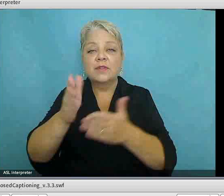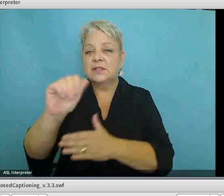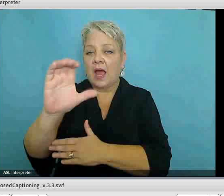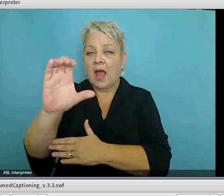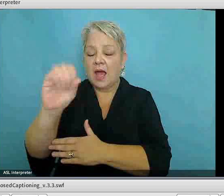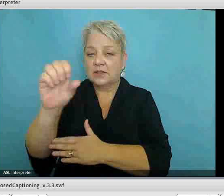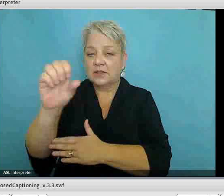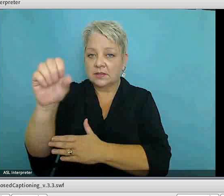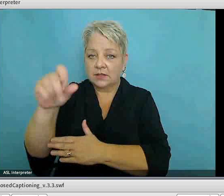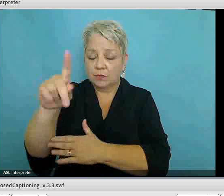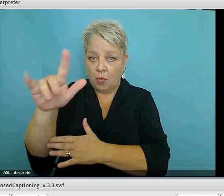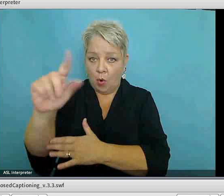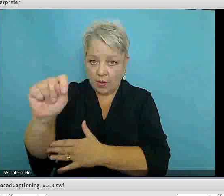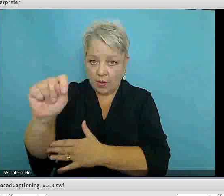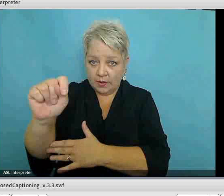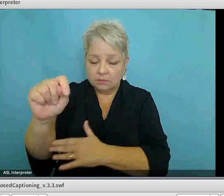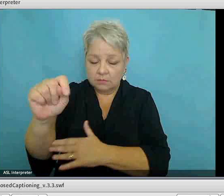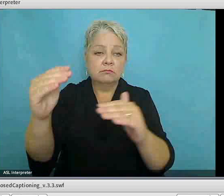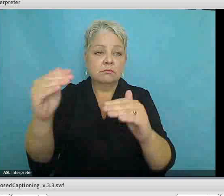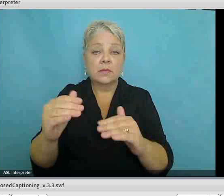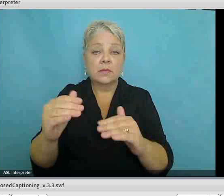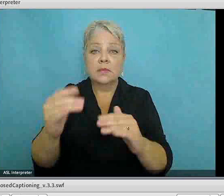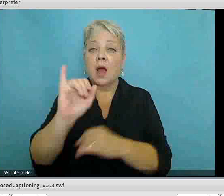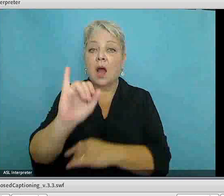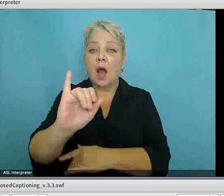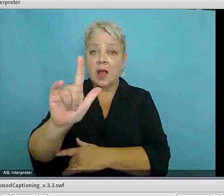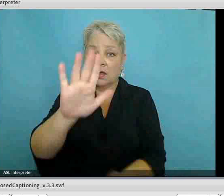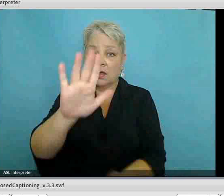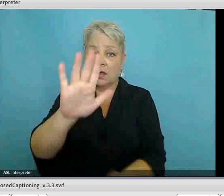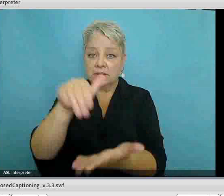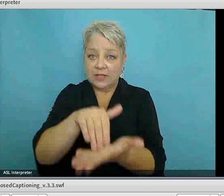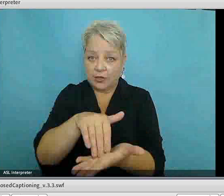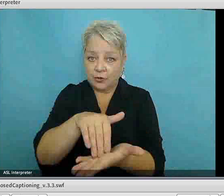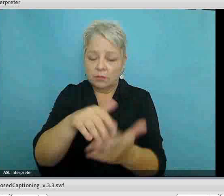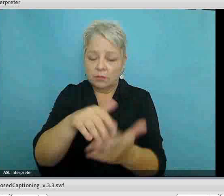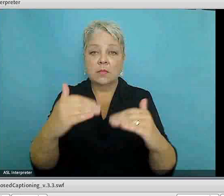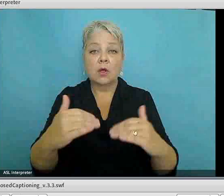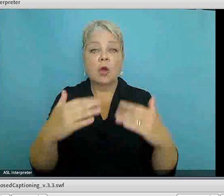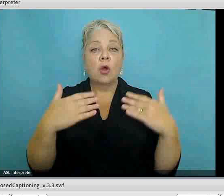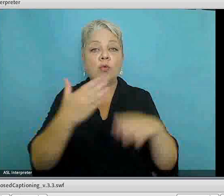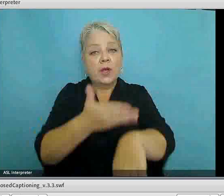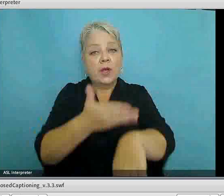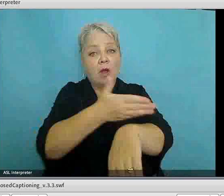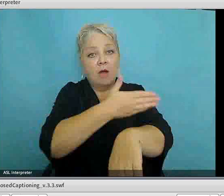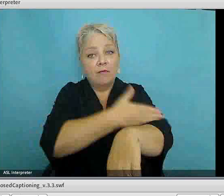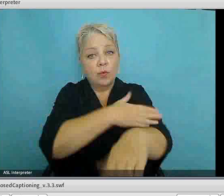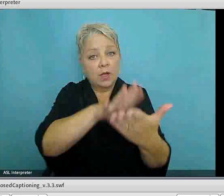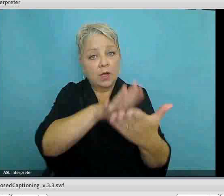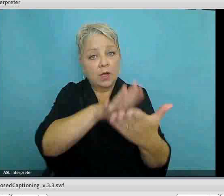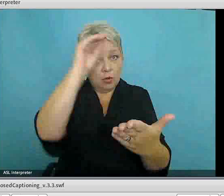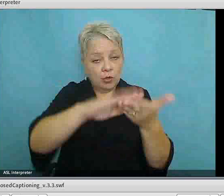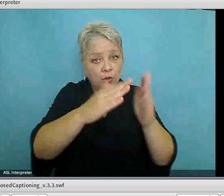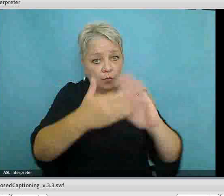on Aging, Independent Living Center, Recovery Learning Community, or other community-based